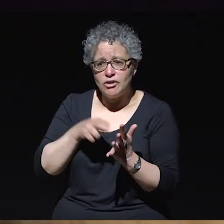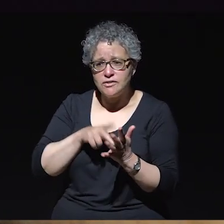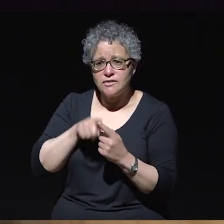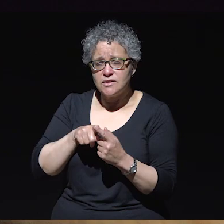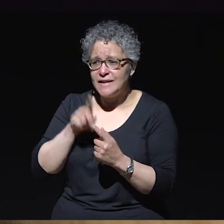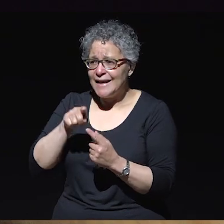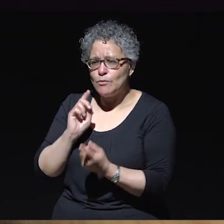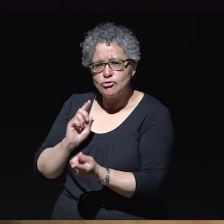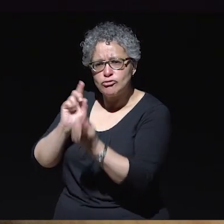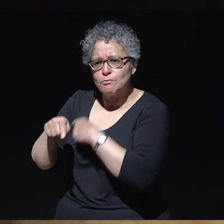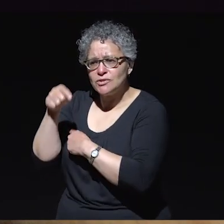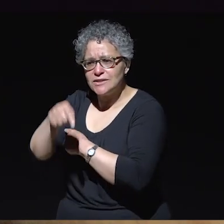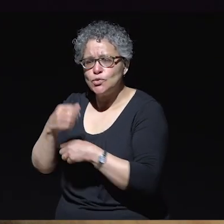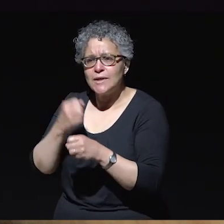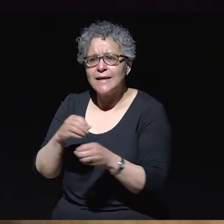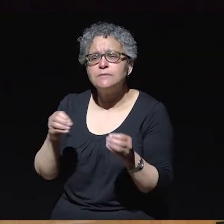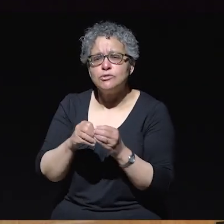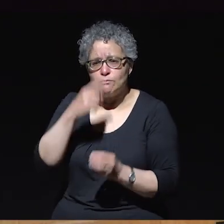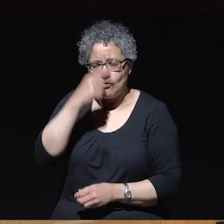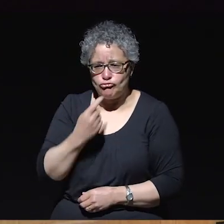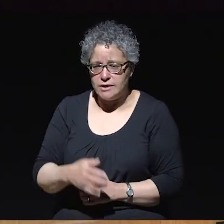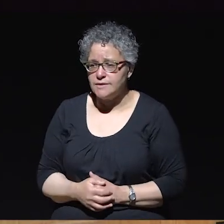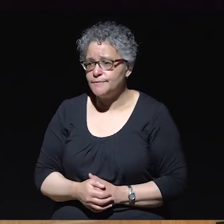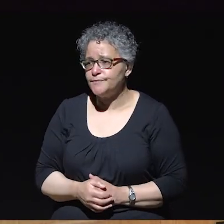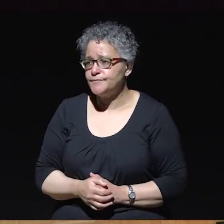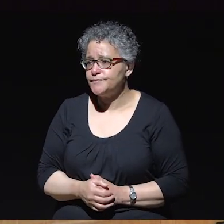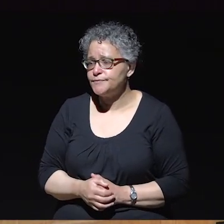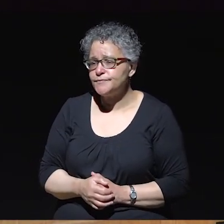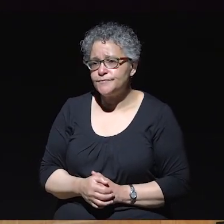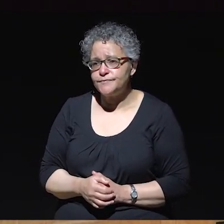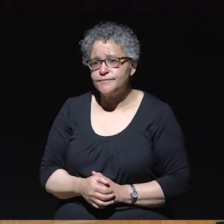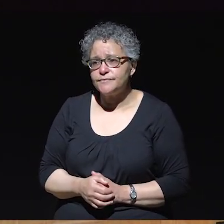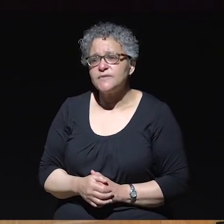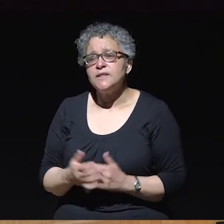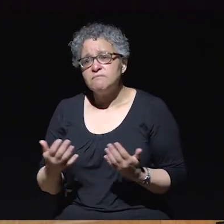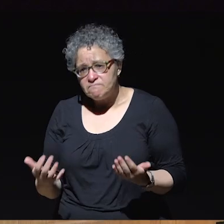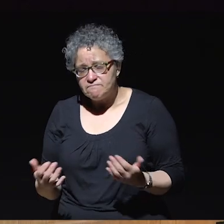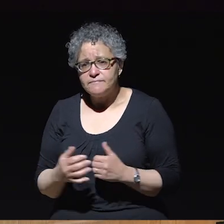which we'll see in a moment. So, that's what sets us up, really, to think about,